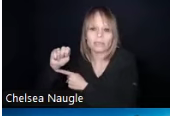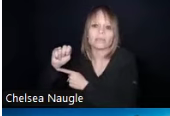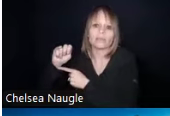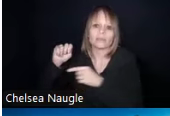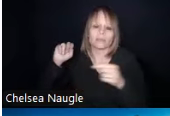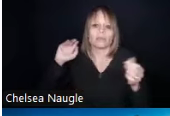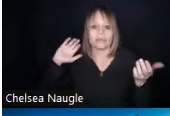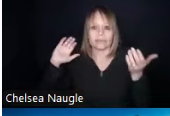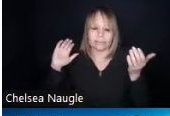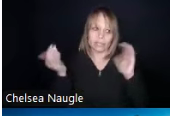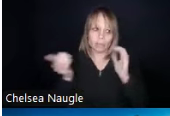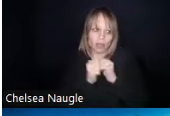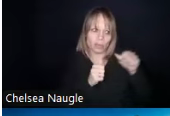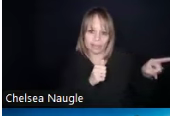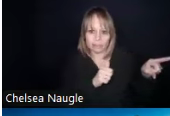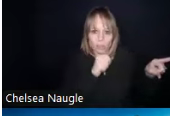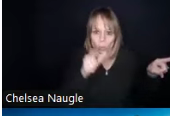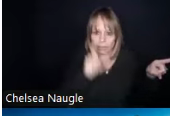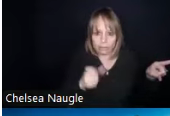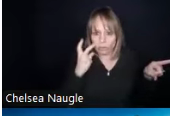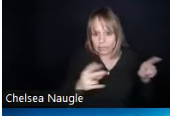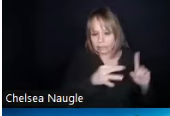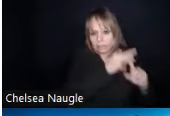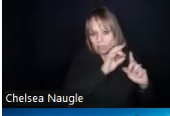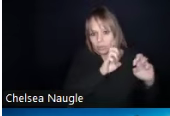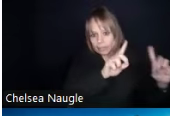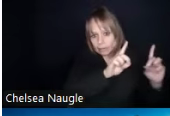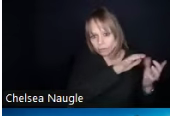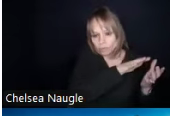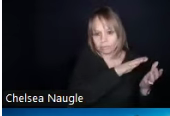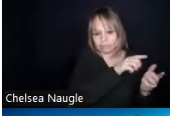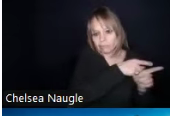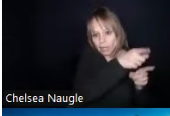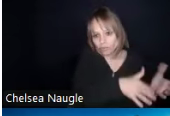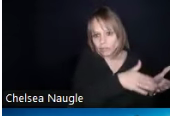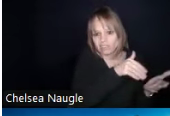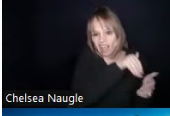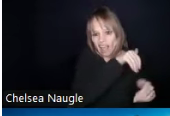specialist in their school is probably having. So that may be an artifact of just things